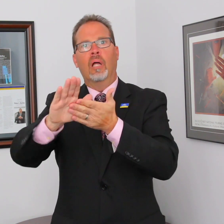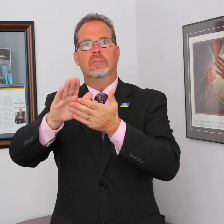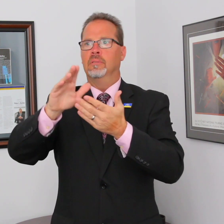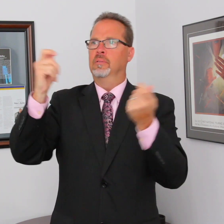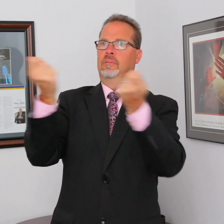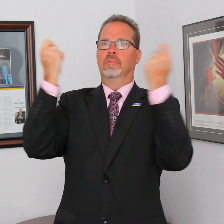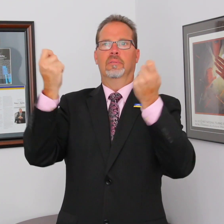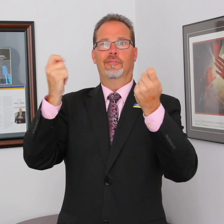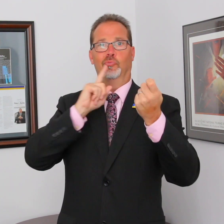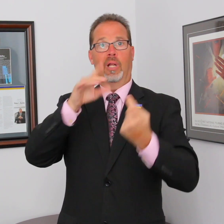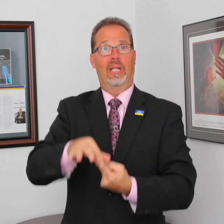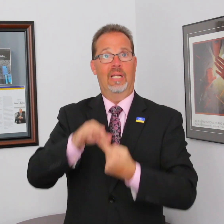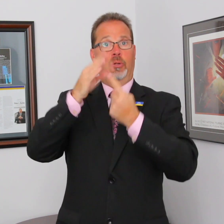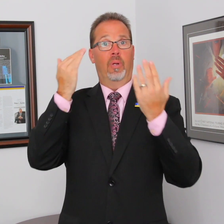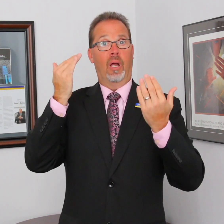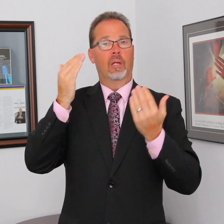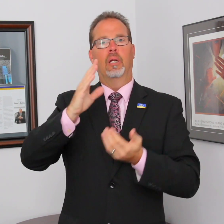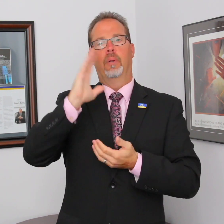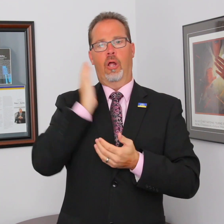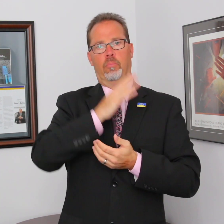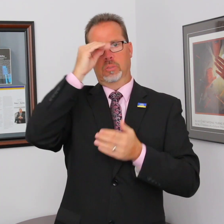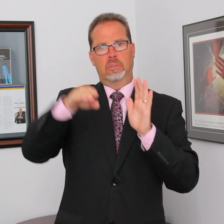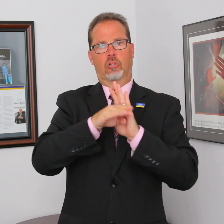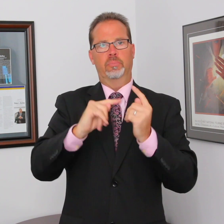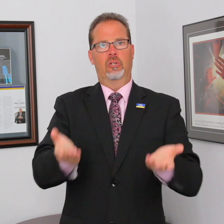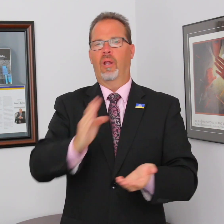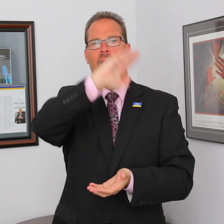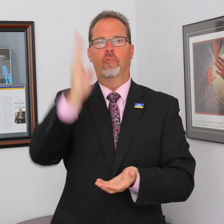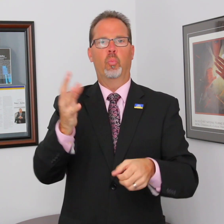championship. That is extra special for us because that has